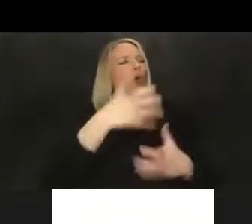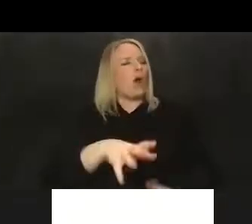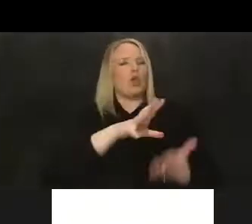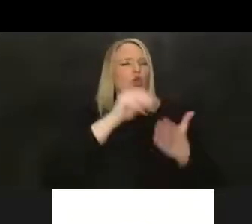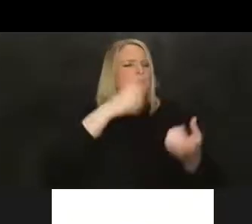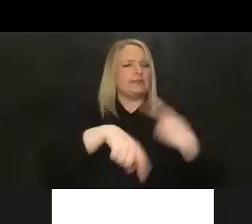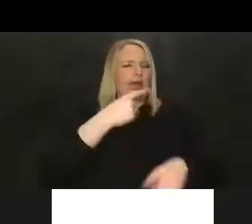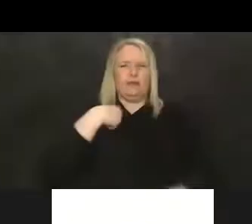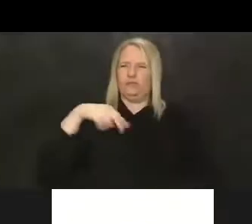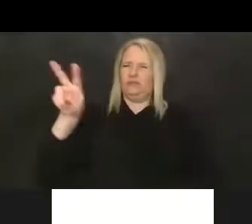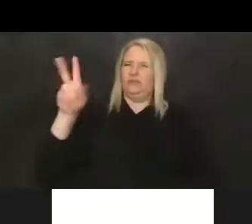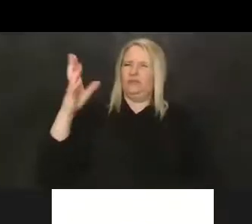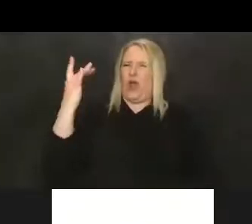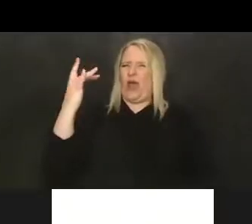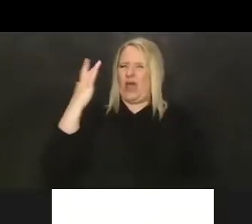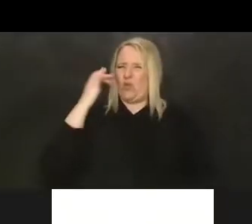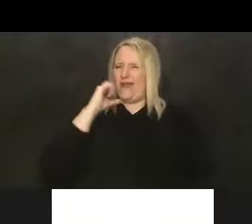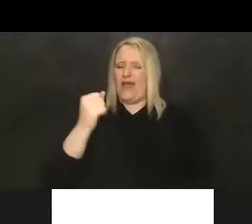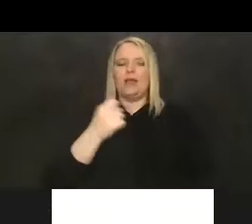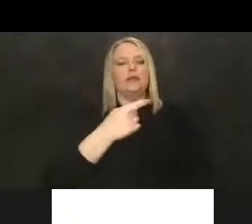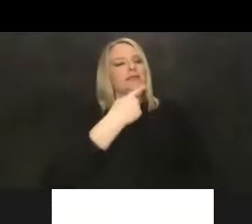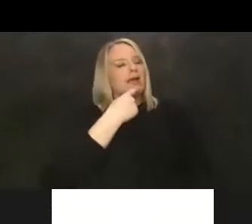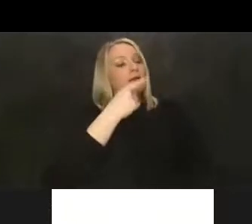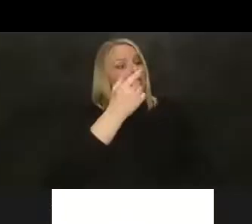like, "What? What are you talking about?" he said "Well if you wanted to learn how to sign, you would at